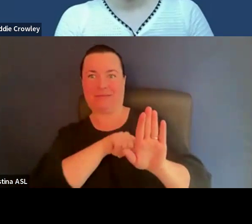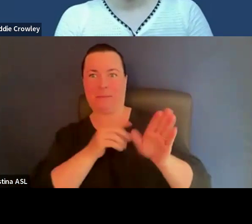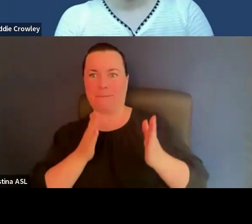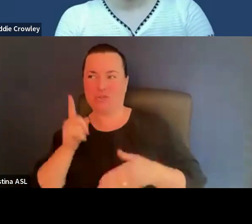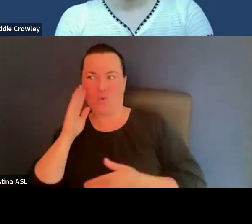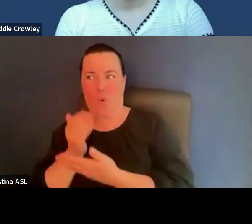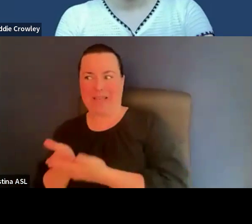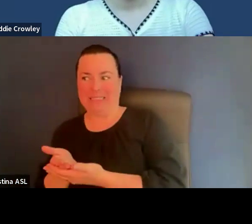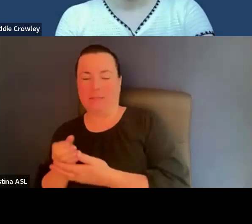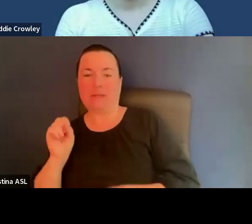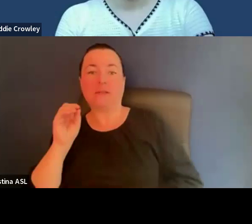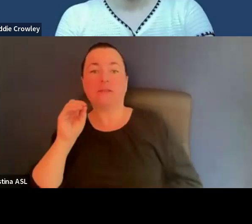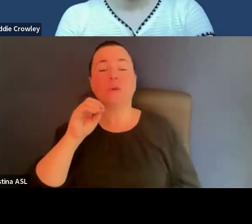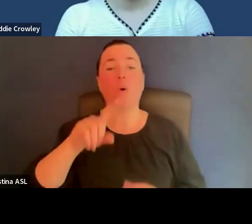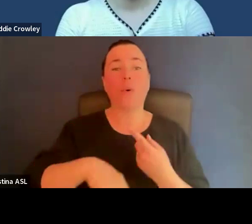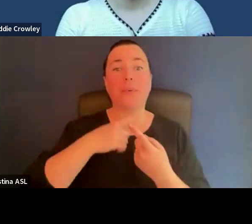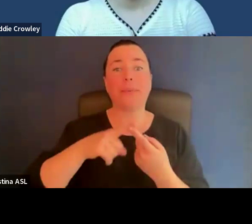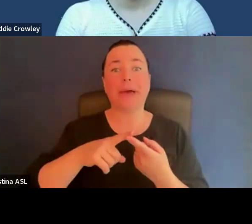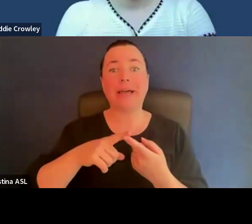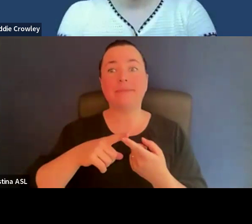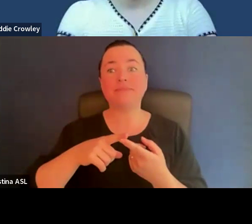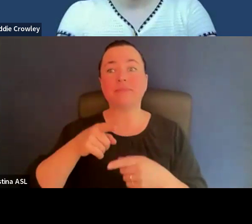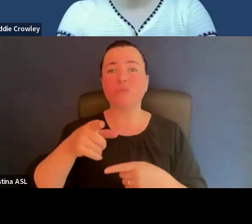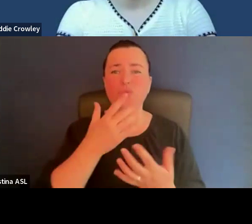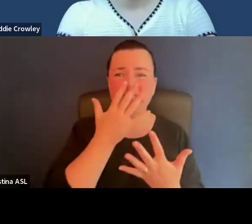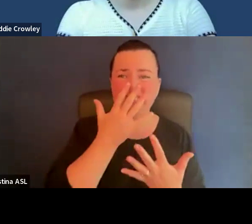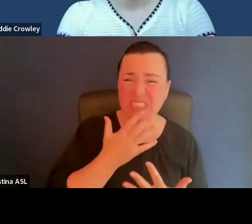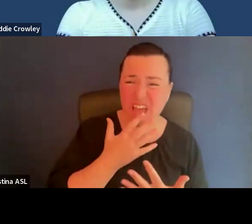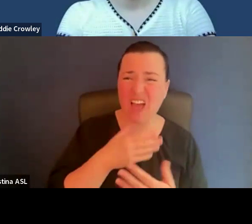"Okay, lie there and be sad and cry and bitch and curse